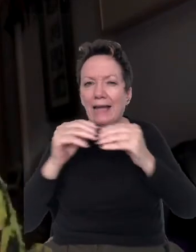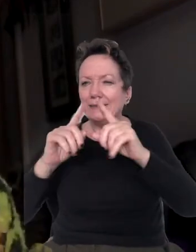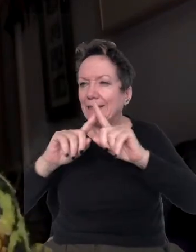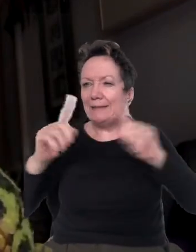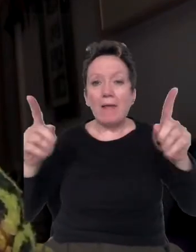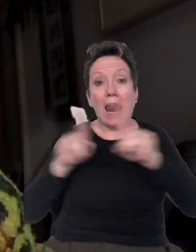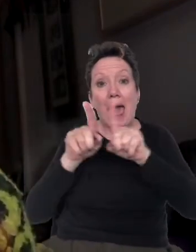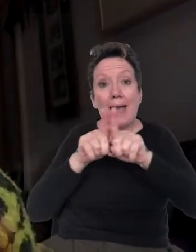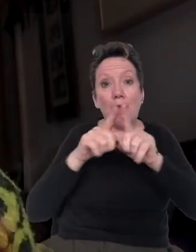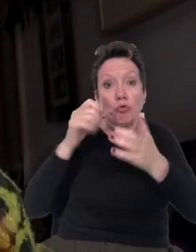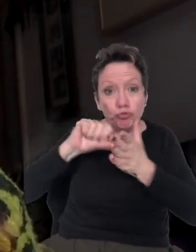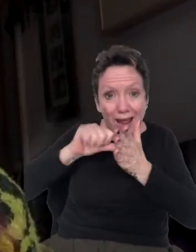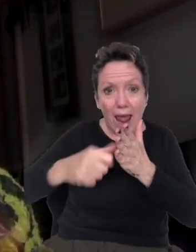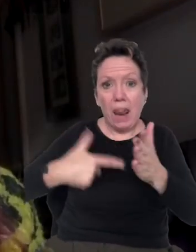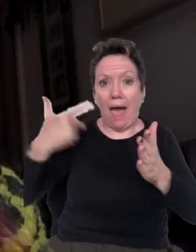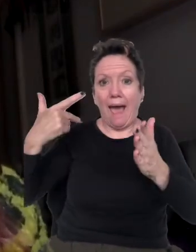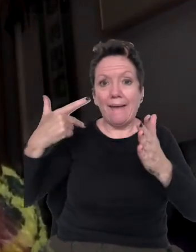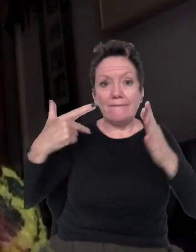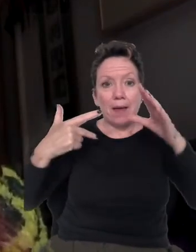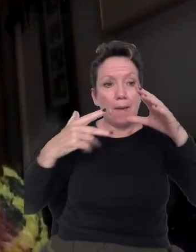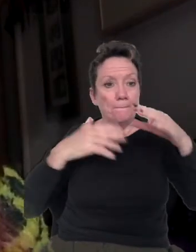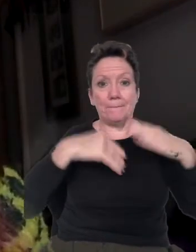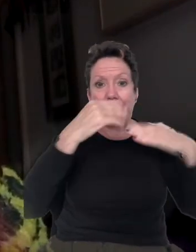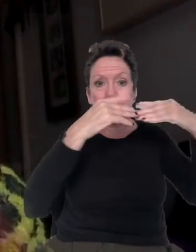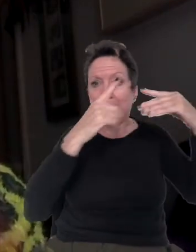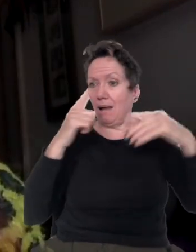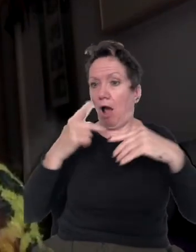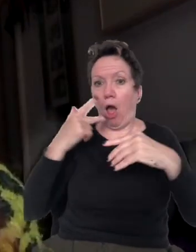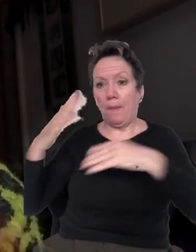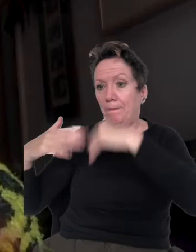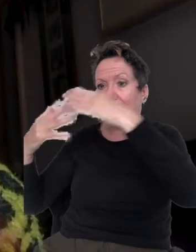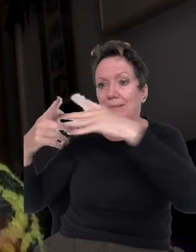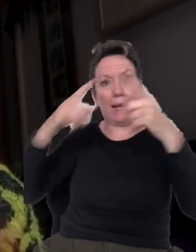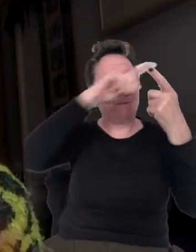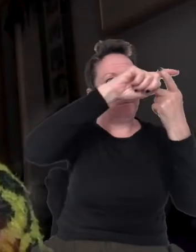buildings, um, stuff that, uh, one of the people person, one of the people in